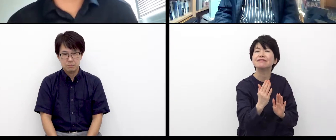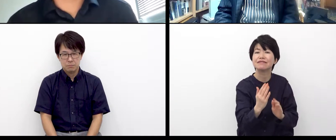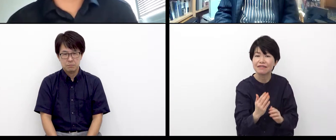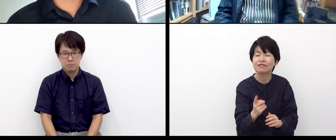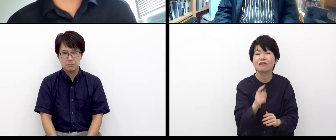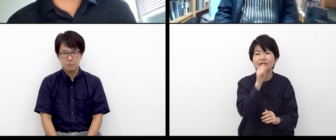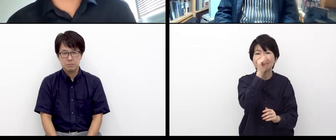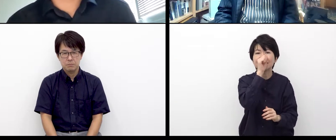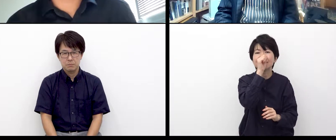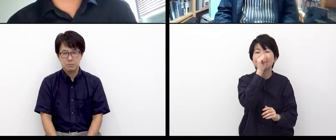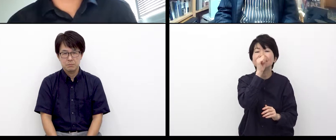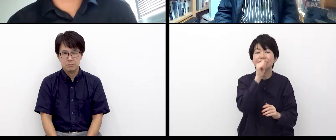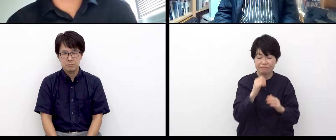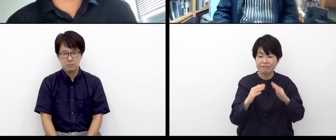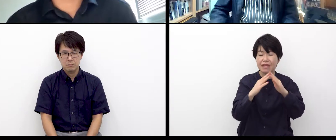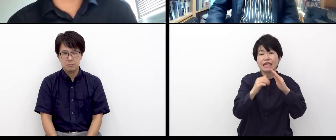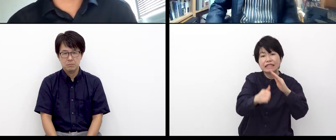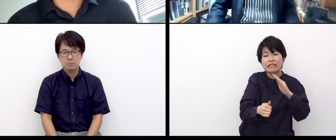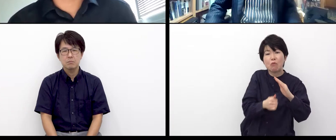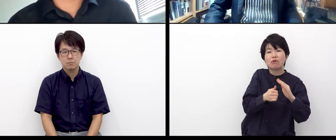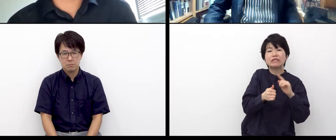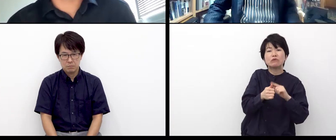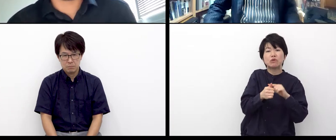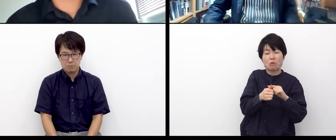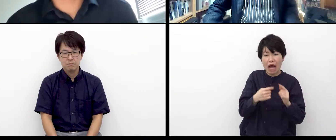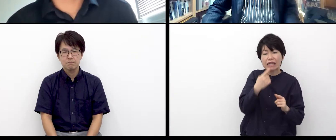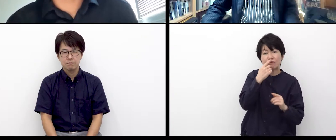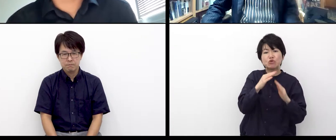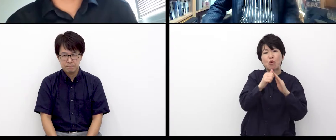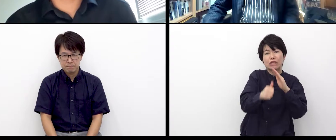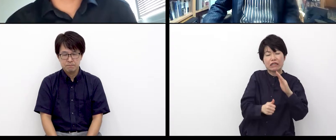really hate that they are treated as “hikikomori”,